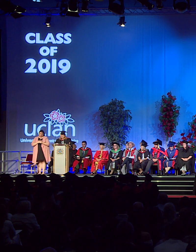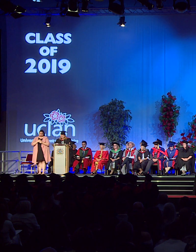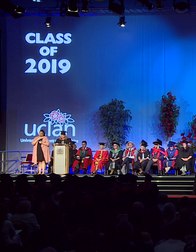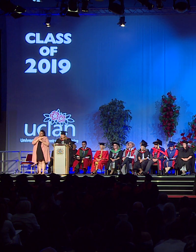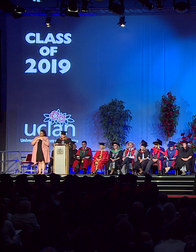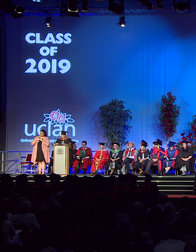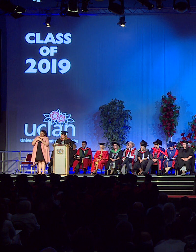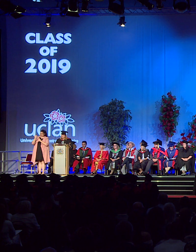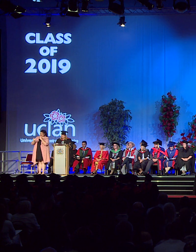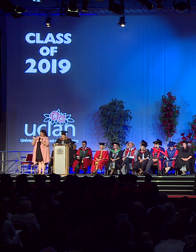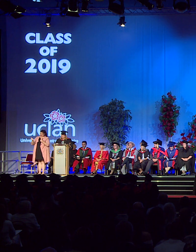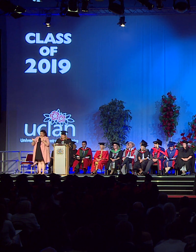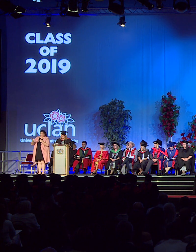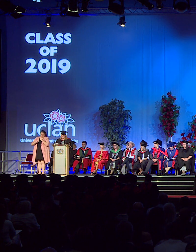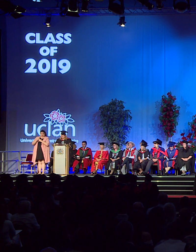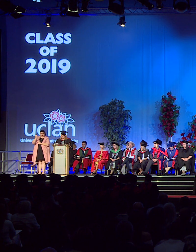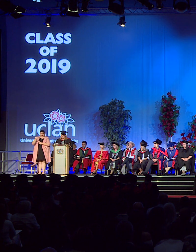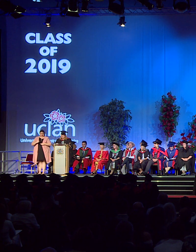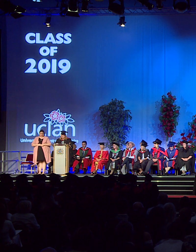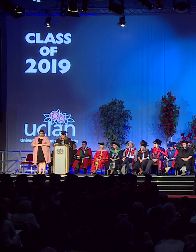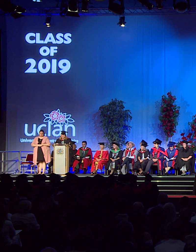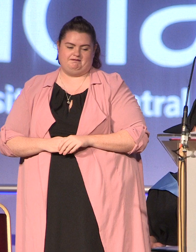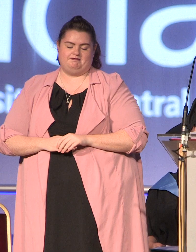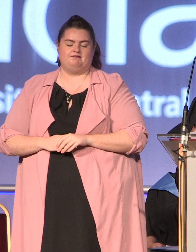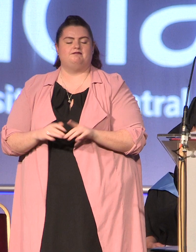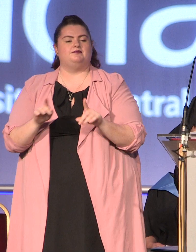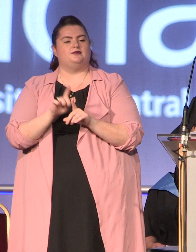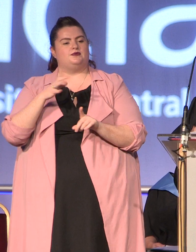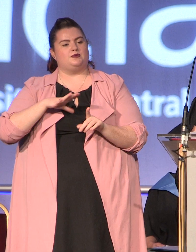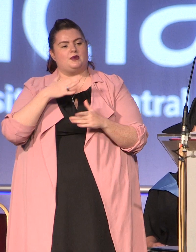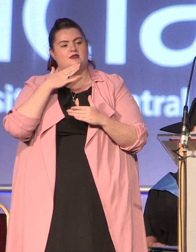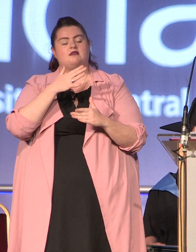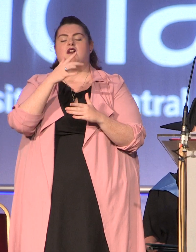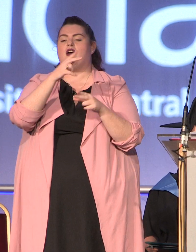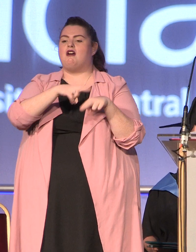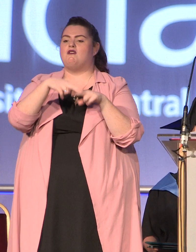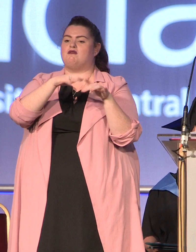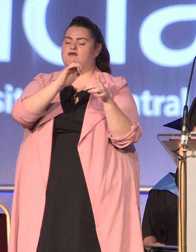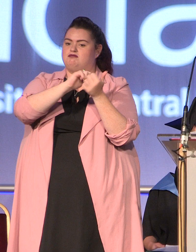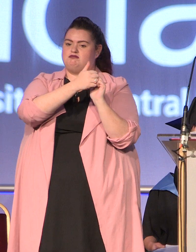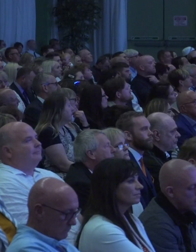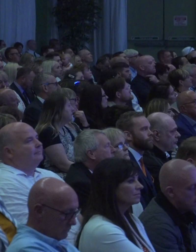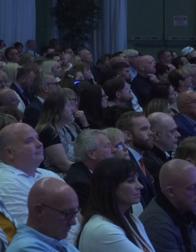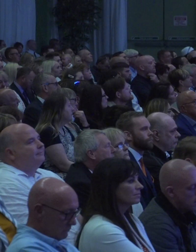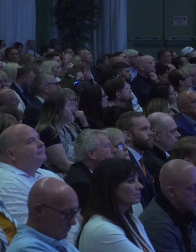has allowed all these people to pursue their dreams I would also like to thank all the guests here today you've supported the next generation of